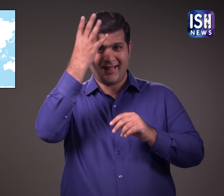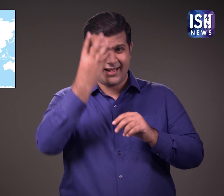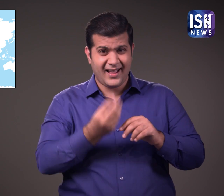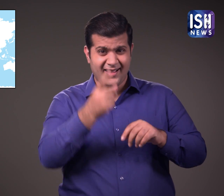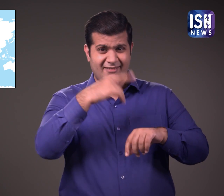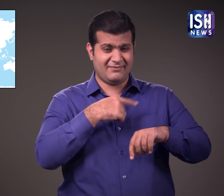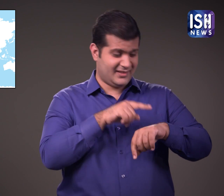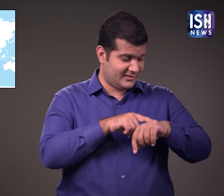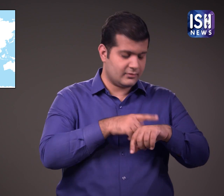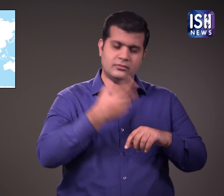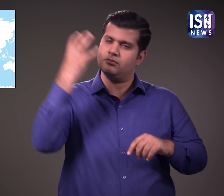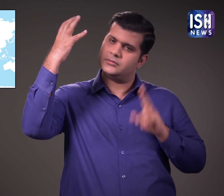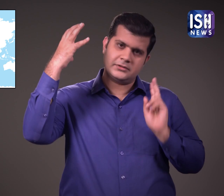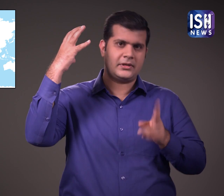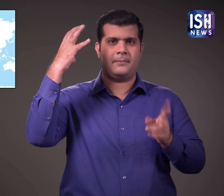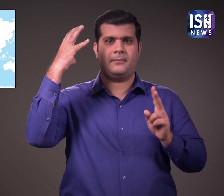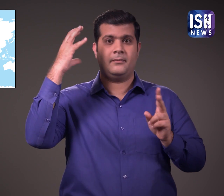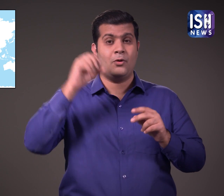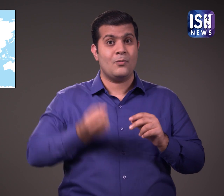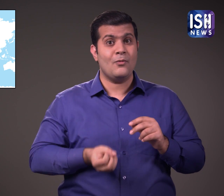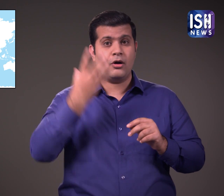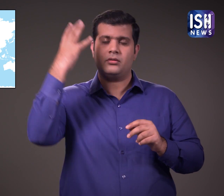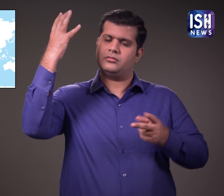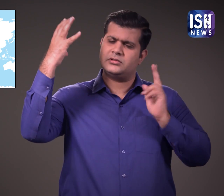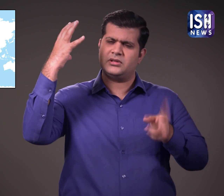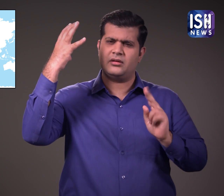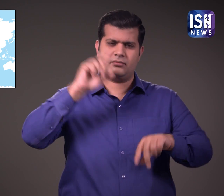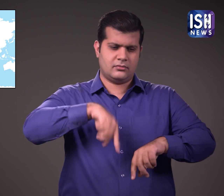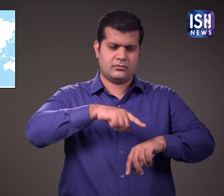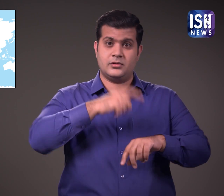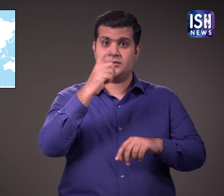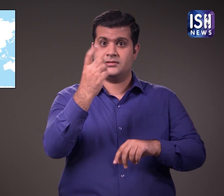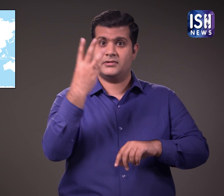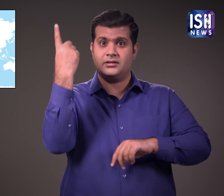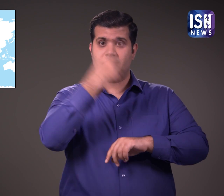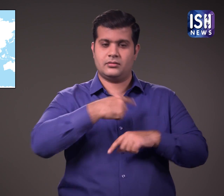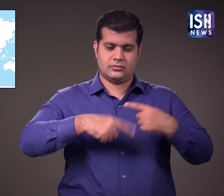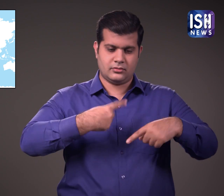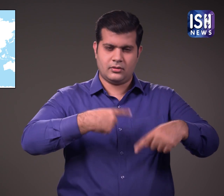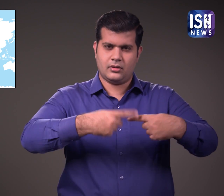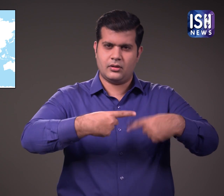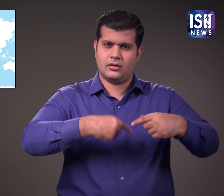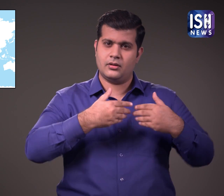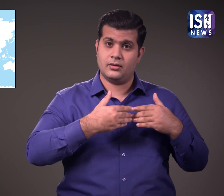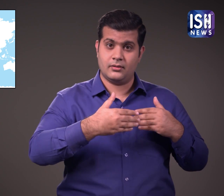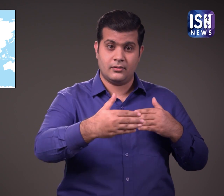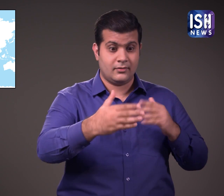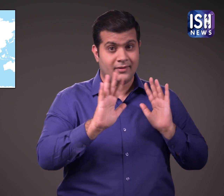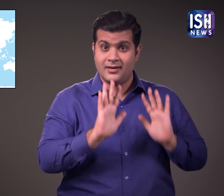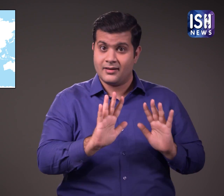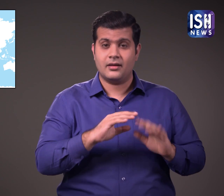During this time, the sun continues to shine for around 73 days be it night or day,